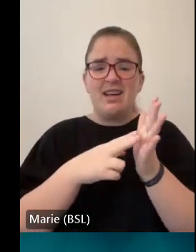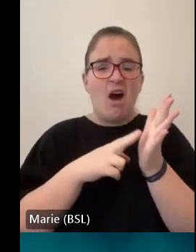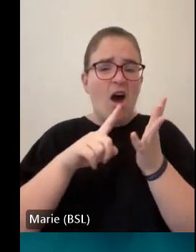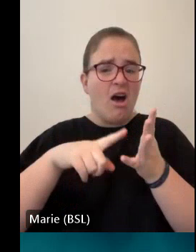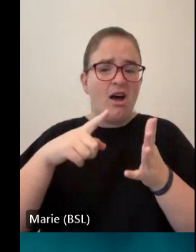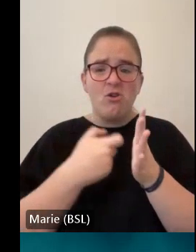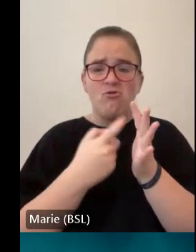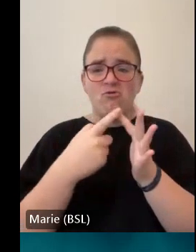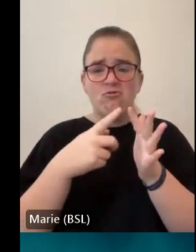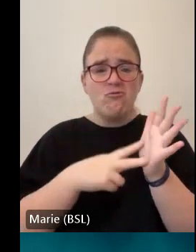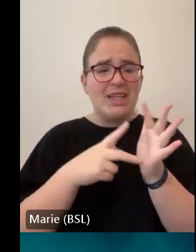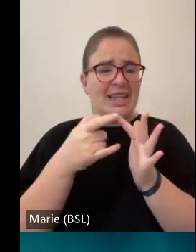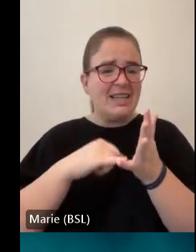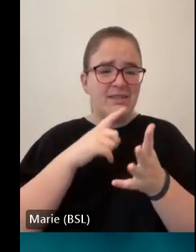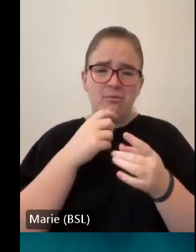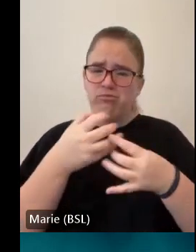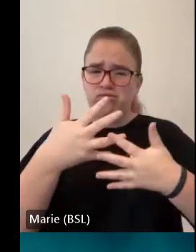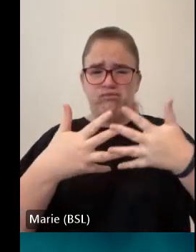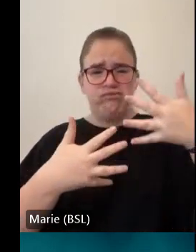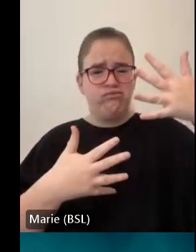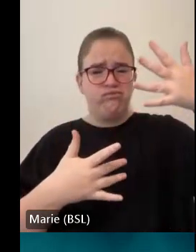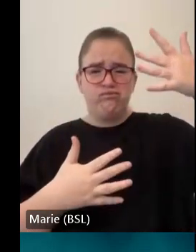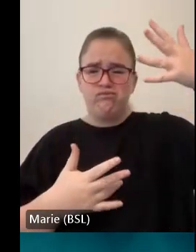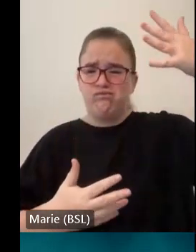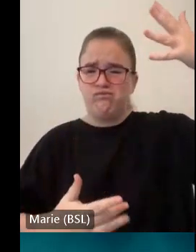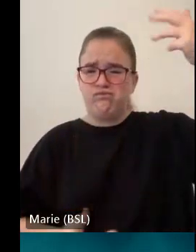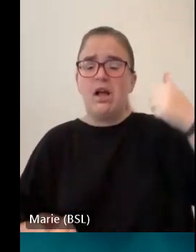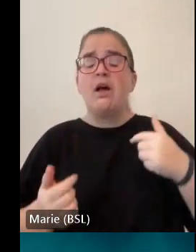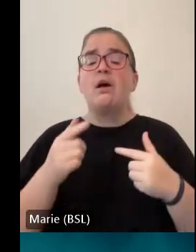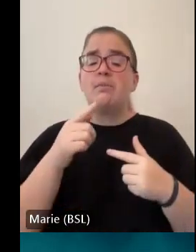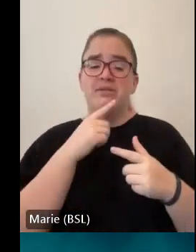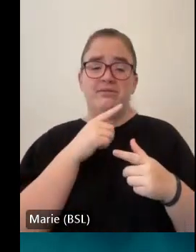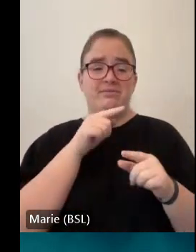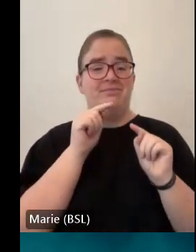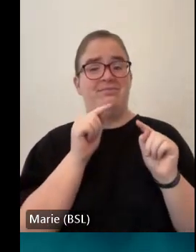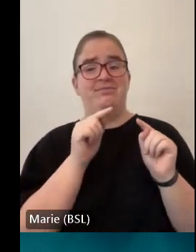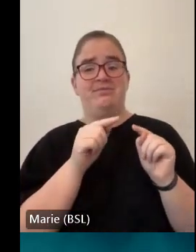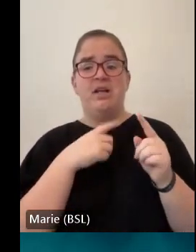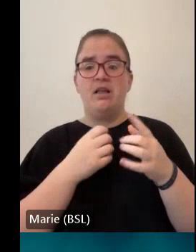Emma Watson, the Harry Potter actress and Julio Iglesias. But the list is not exhaustive.